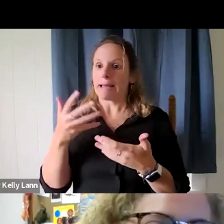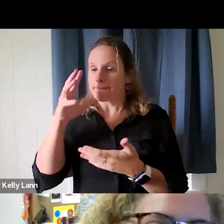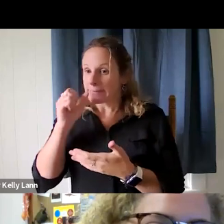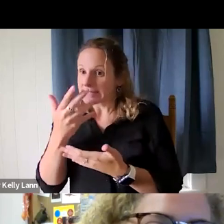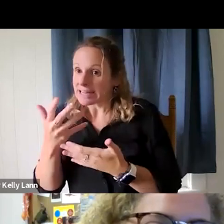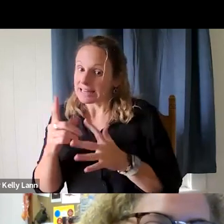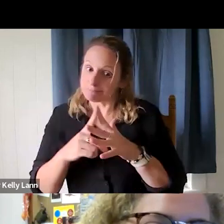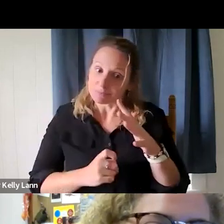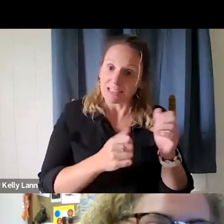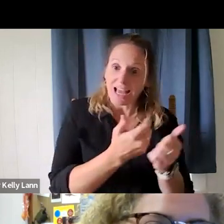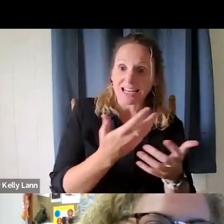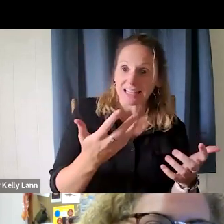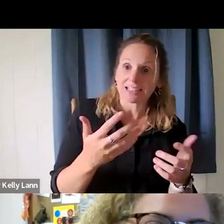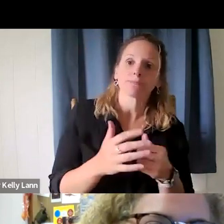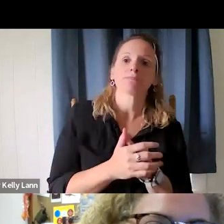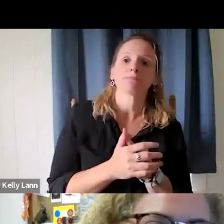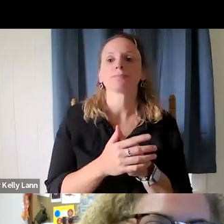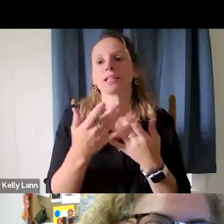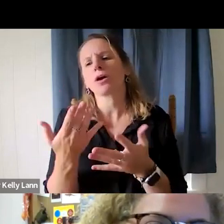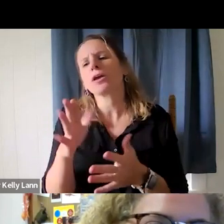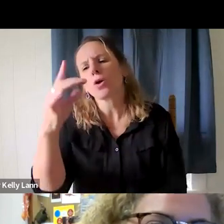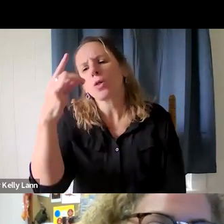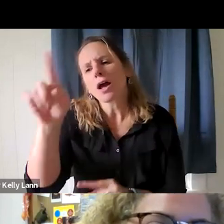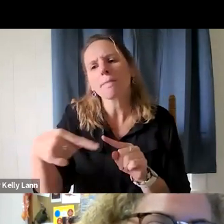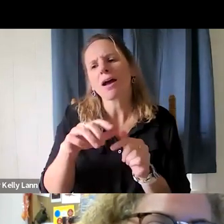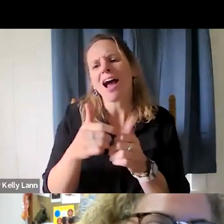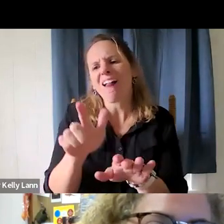but what is your thoughts on how long these sections could be,